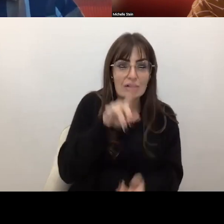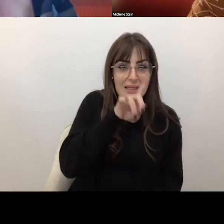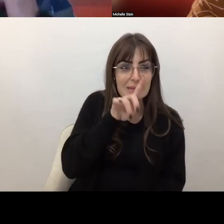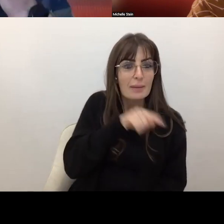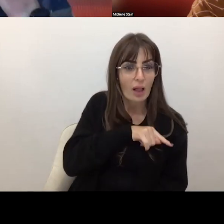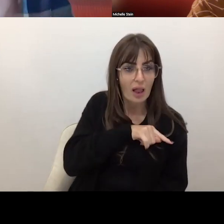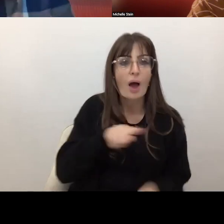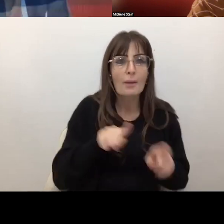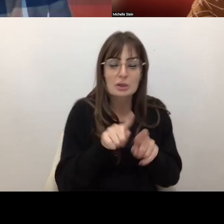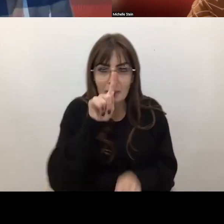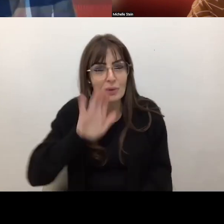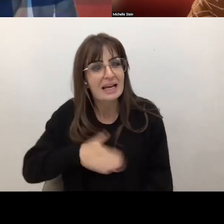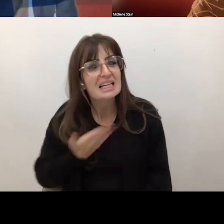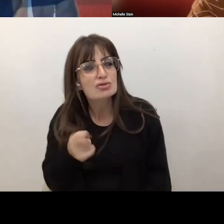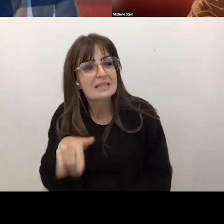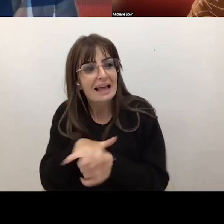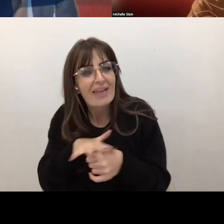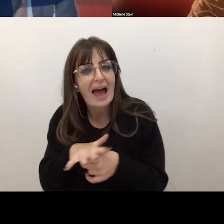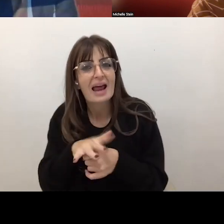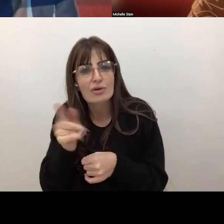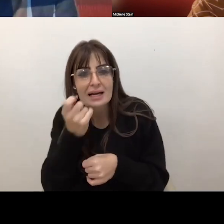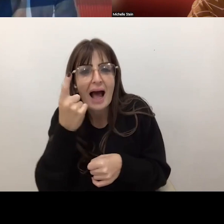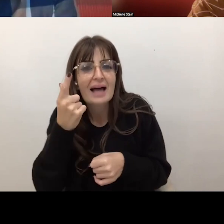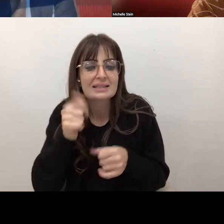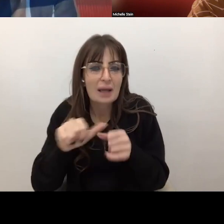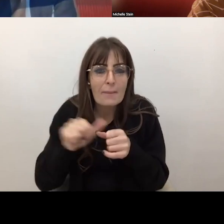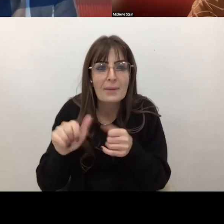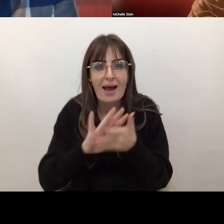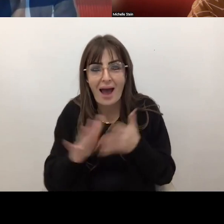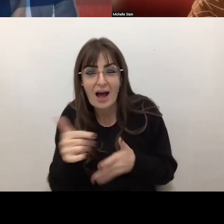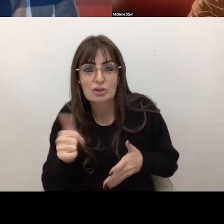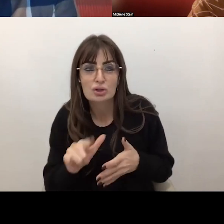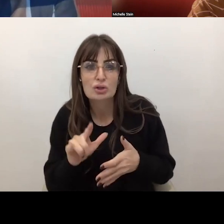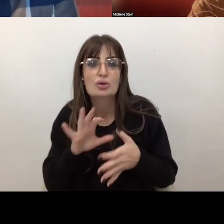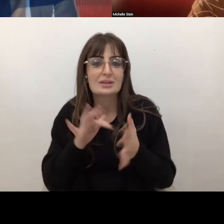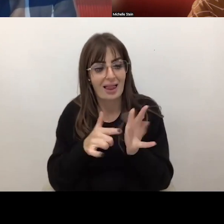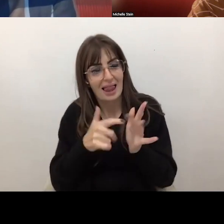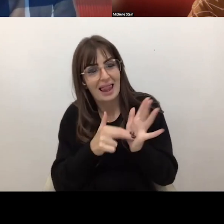were really interested in furthering how to best use LinkedIn for outcomes.